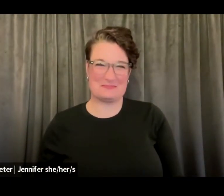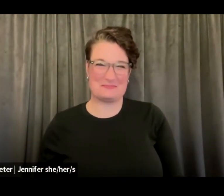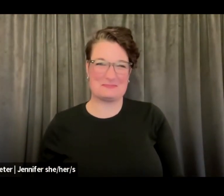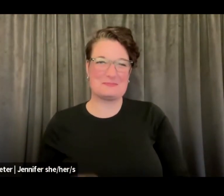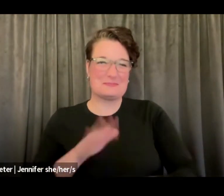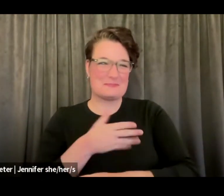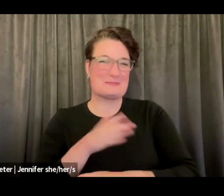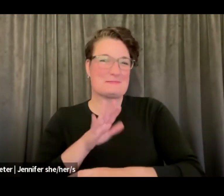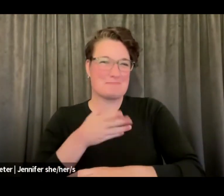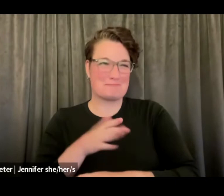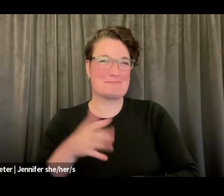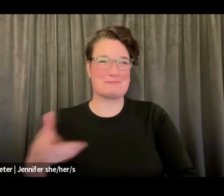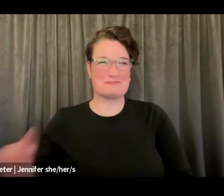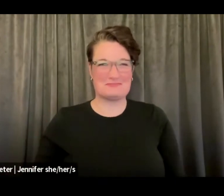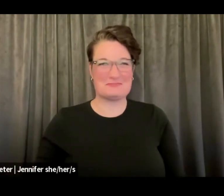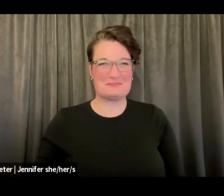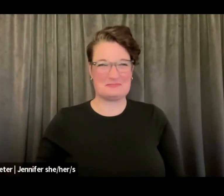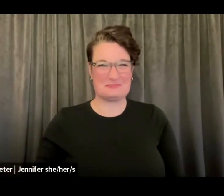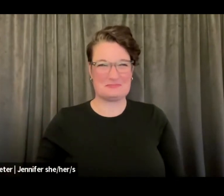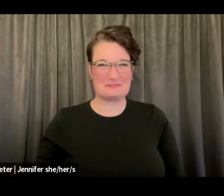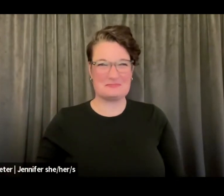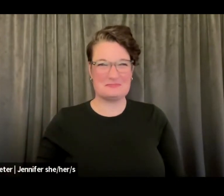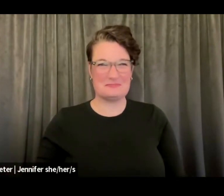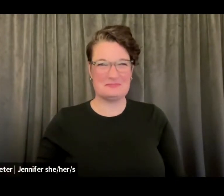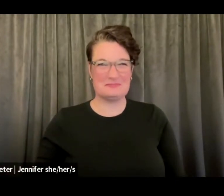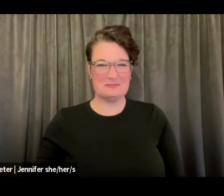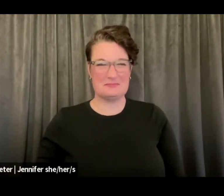Dream it alive Dreaming the world to come.